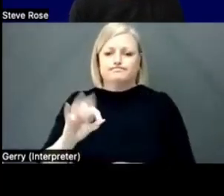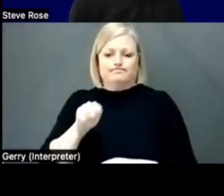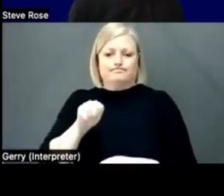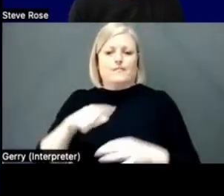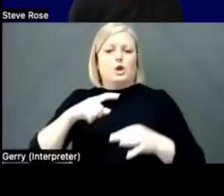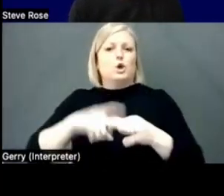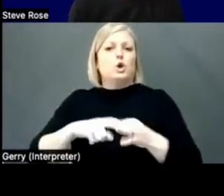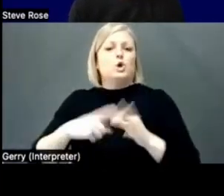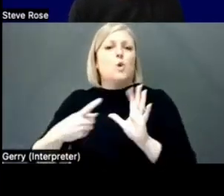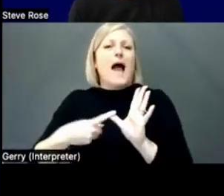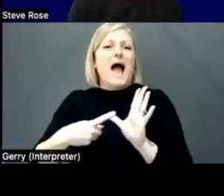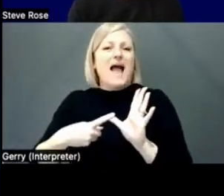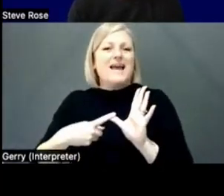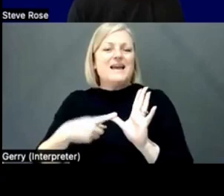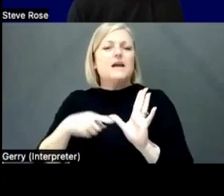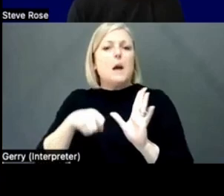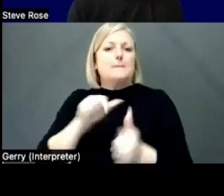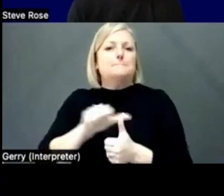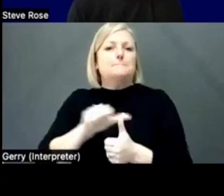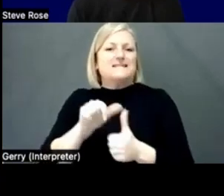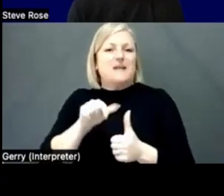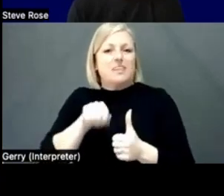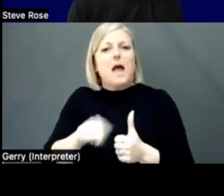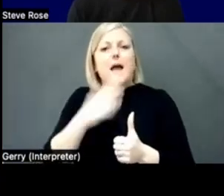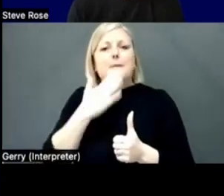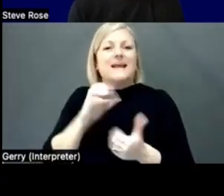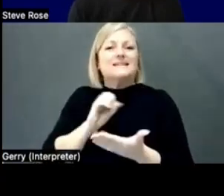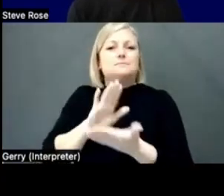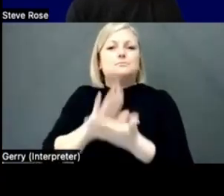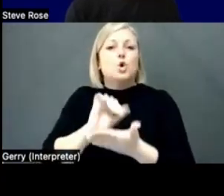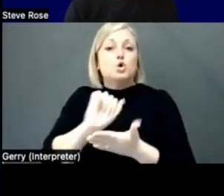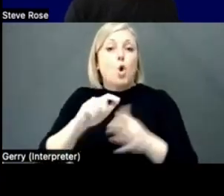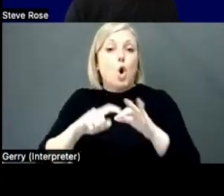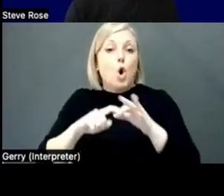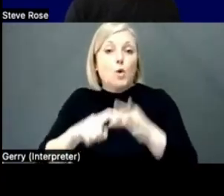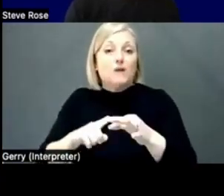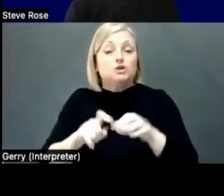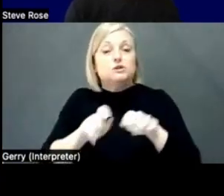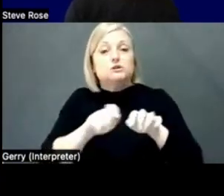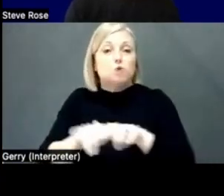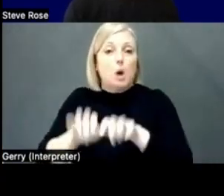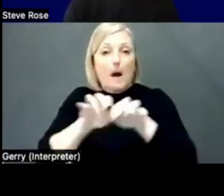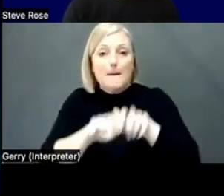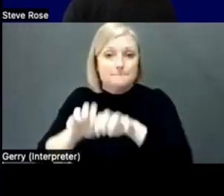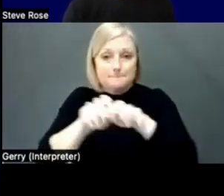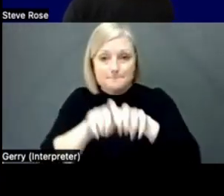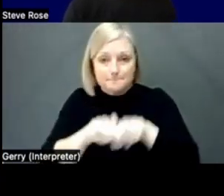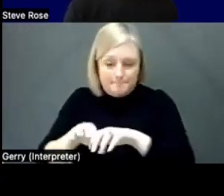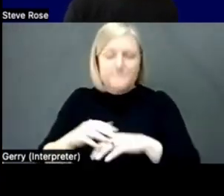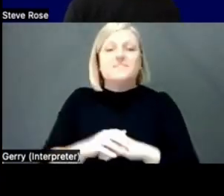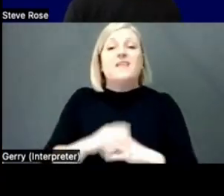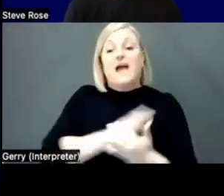rather than the comments or chat section, and Steve will answer those questions at the end of the session